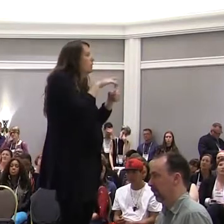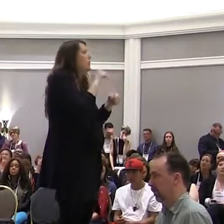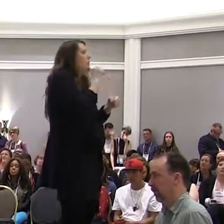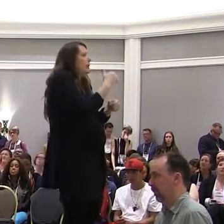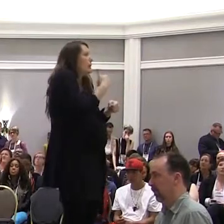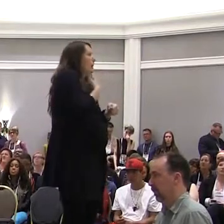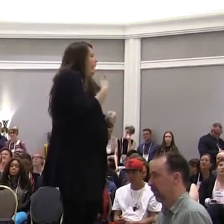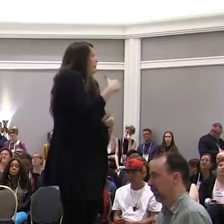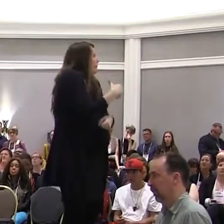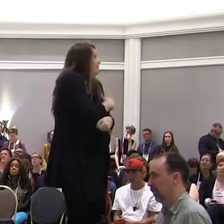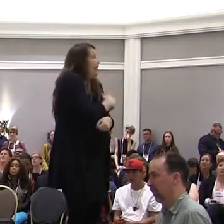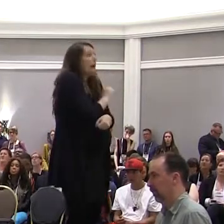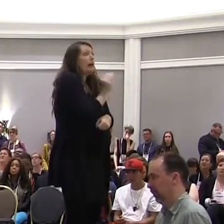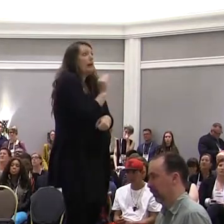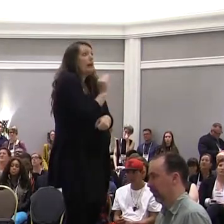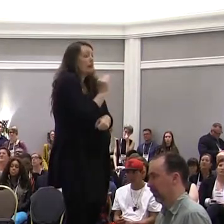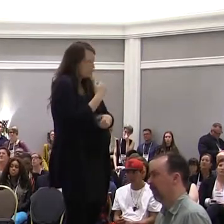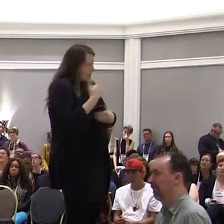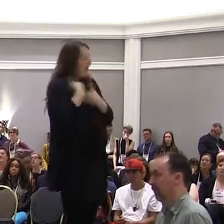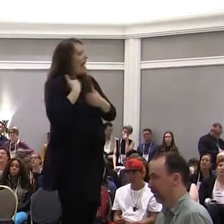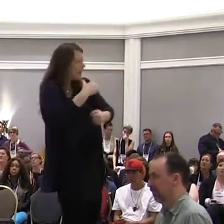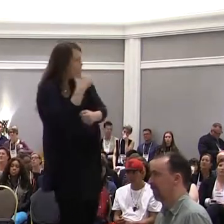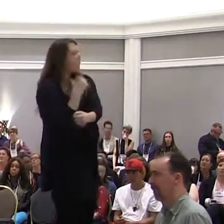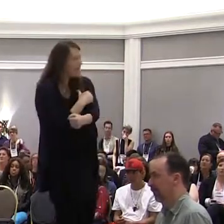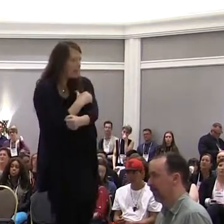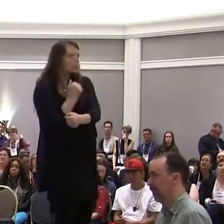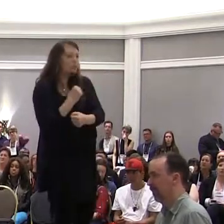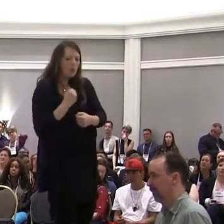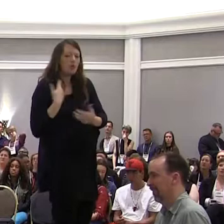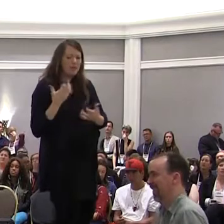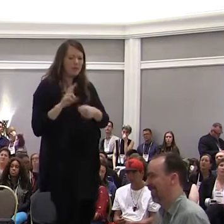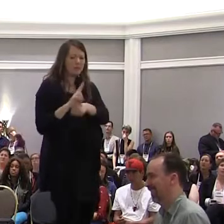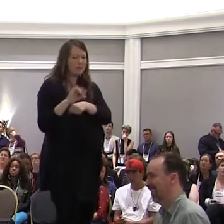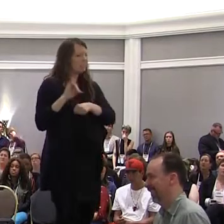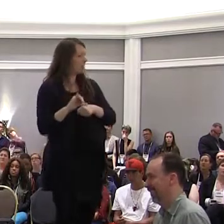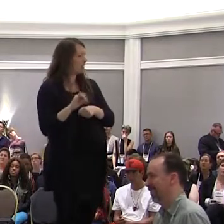that we forget to use the power we do have. So what we're going to do is, we're going to start out that session